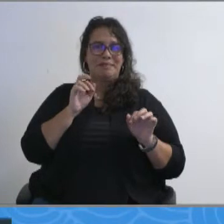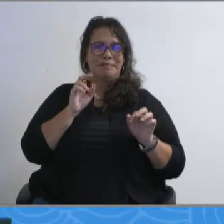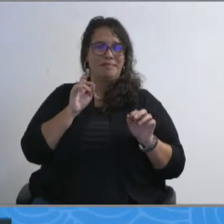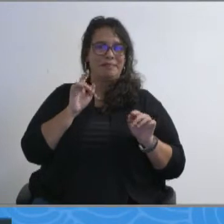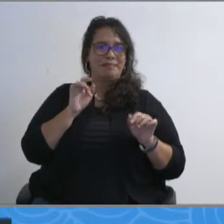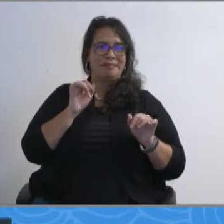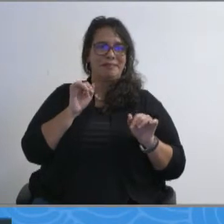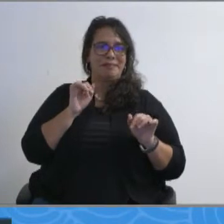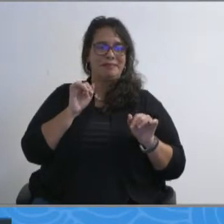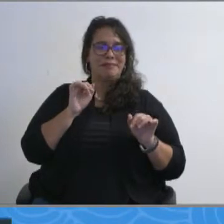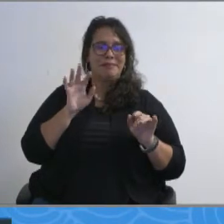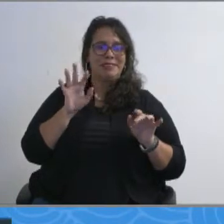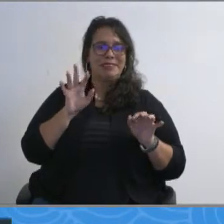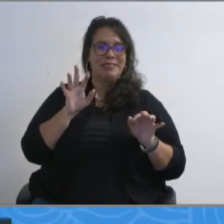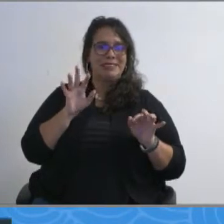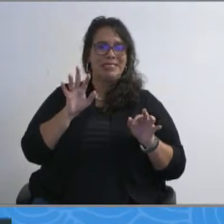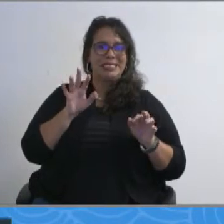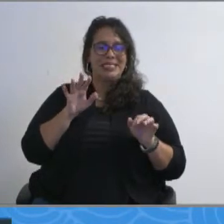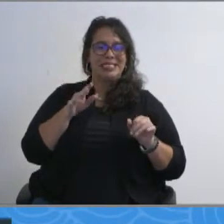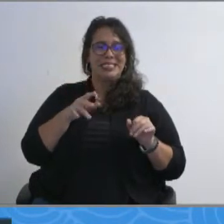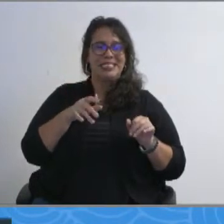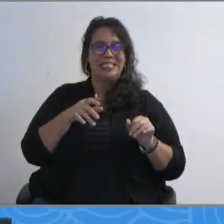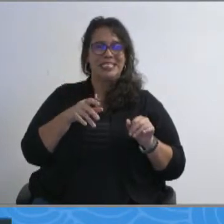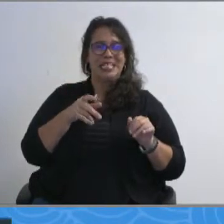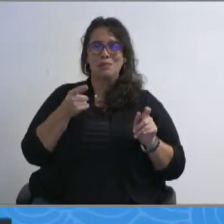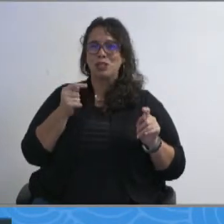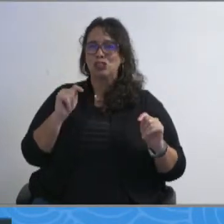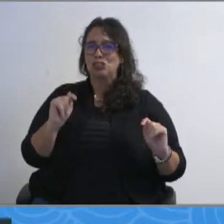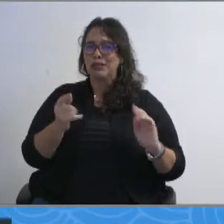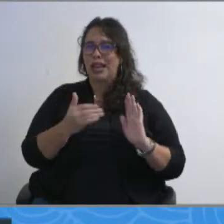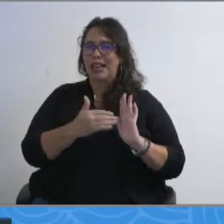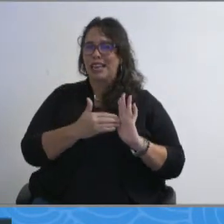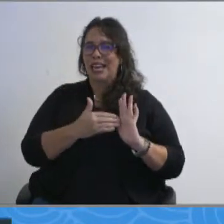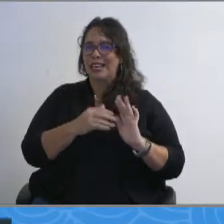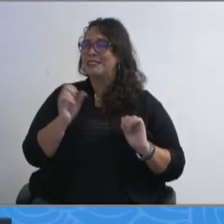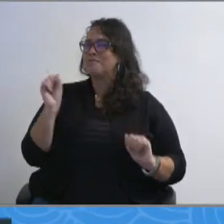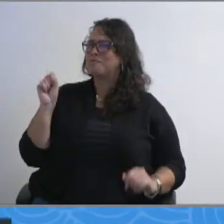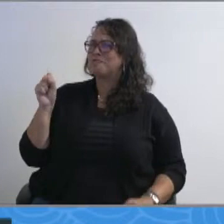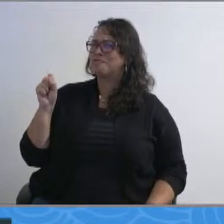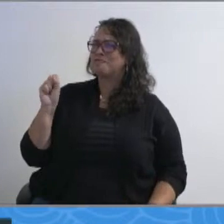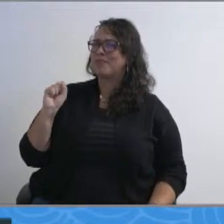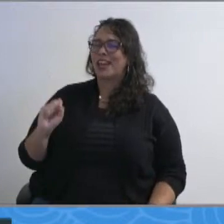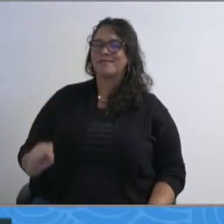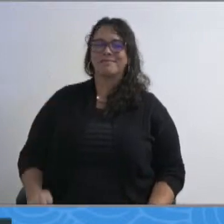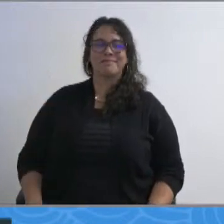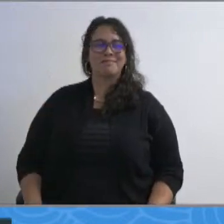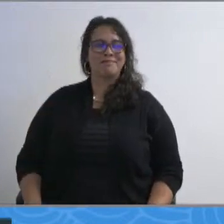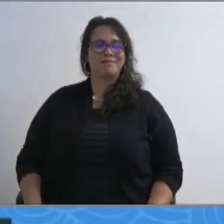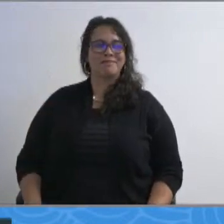See if we can try that again? [Rebecca] Yeah.